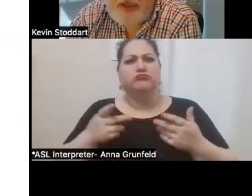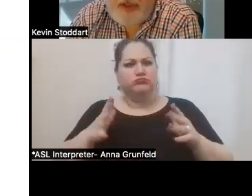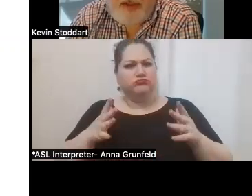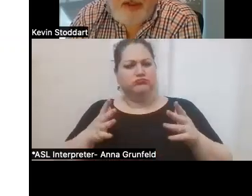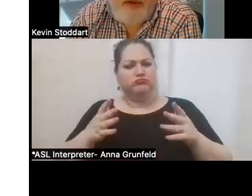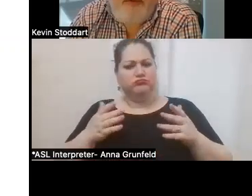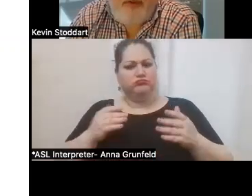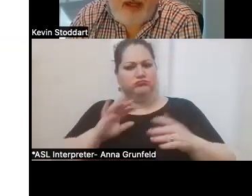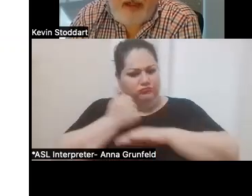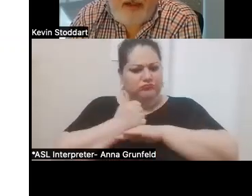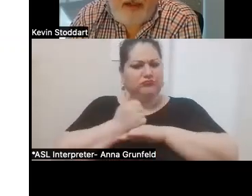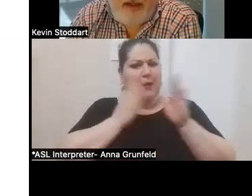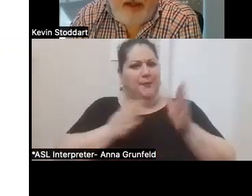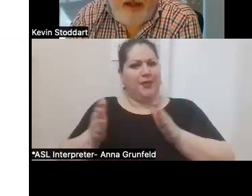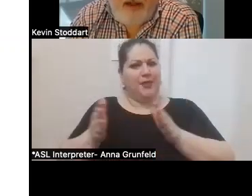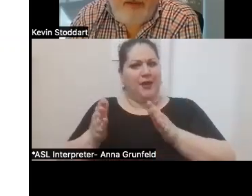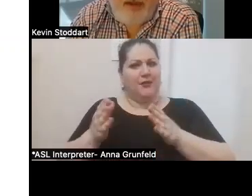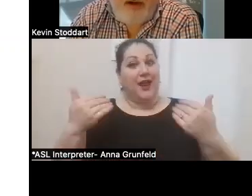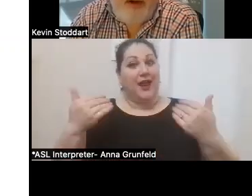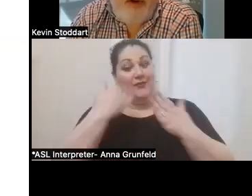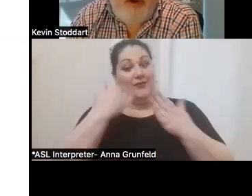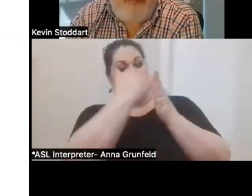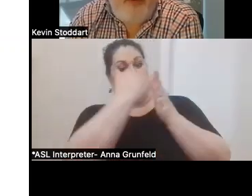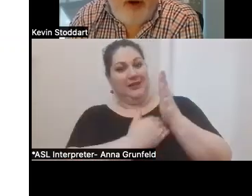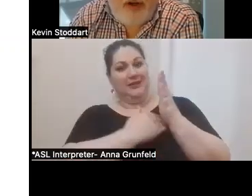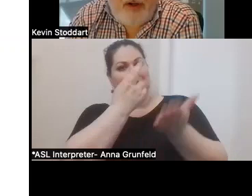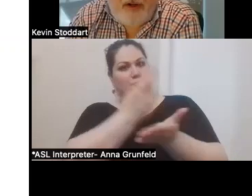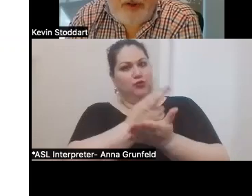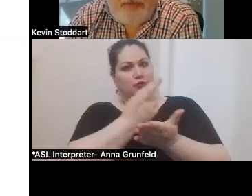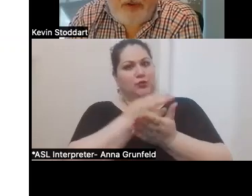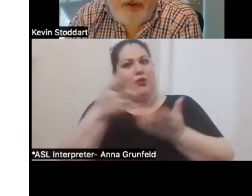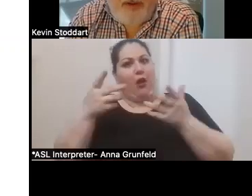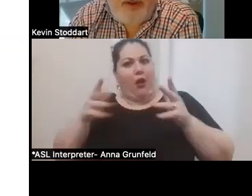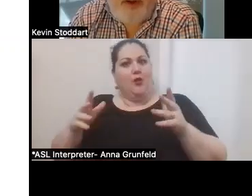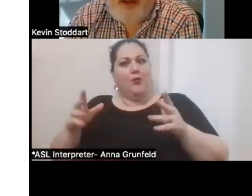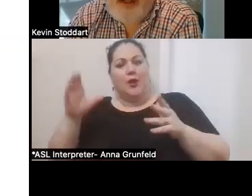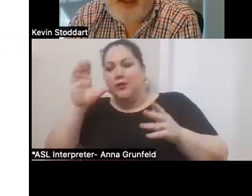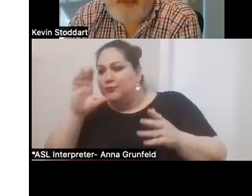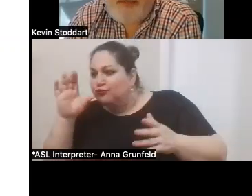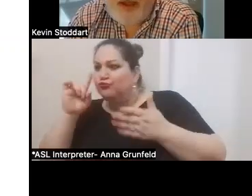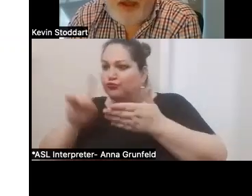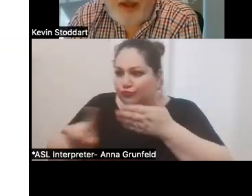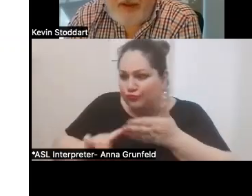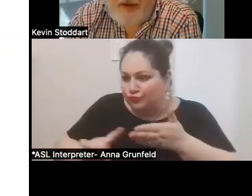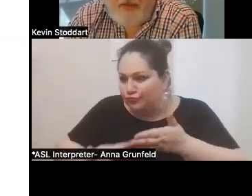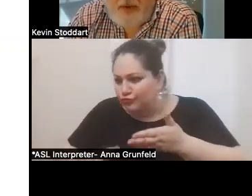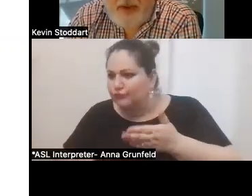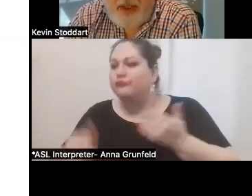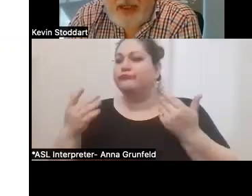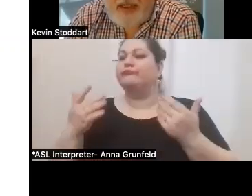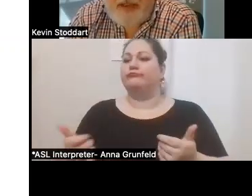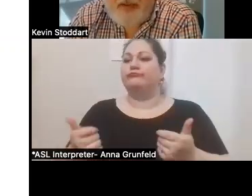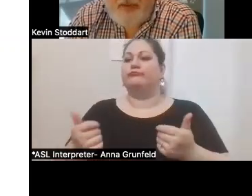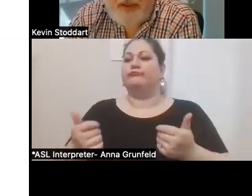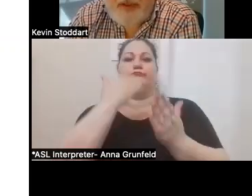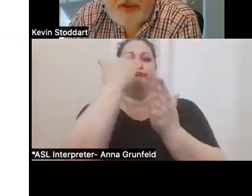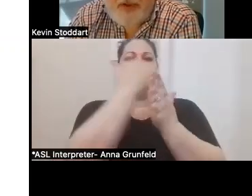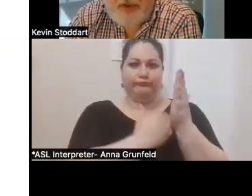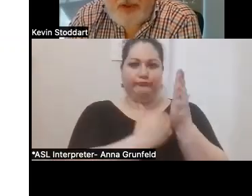that you have vetted that are very knowledgeable about autism and the co-morbidities which students